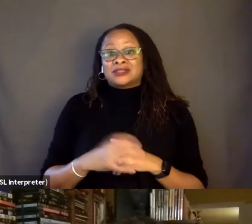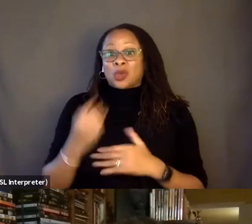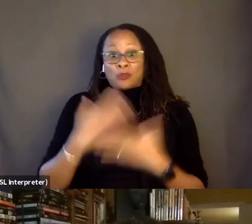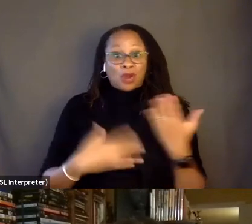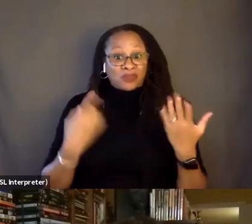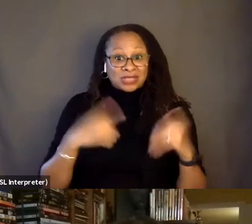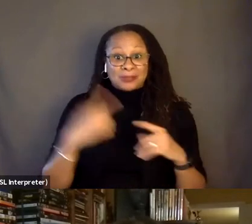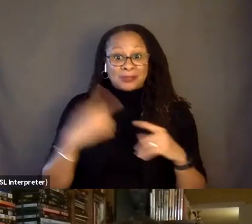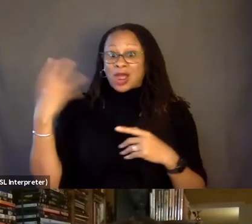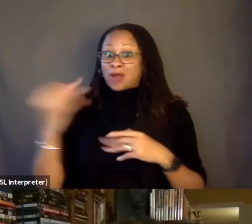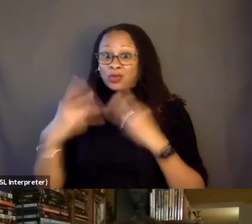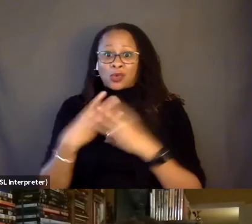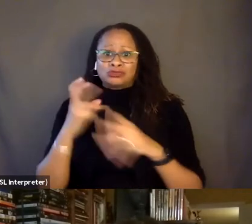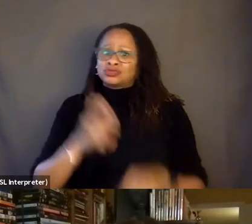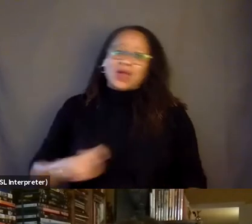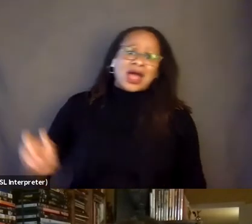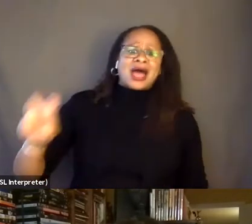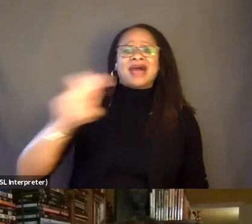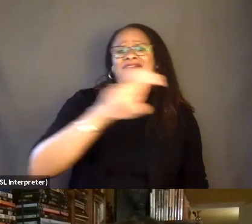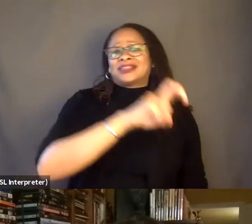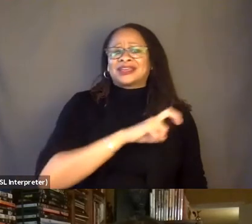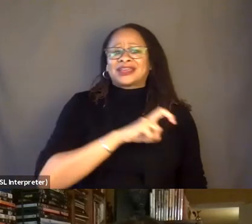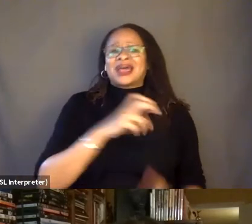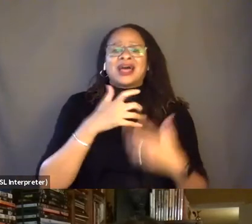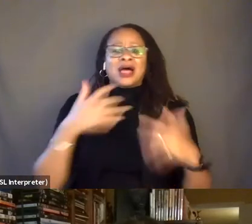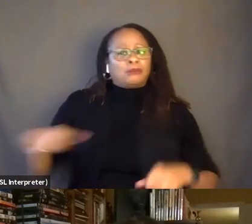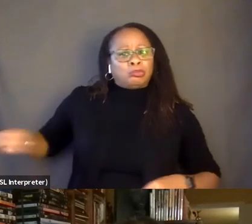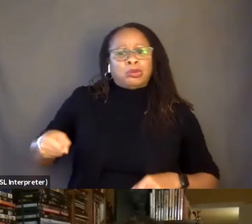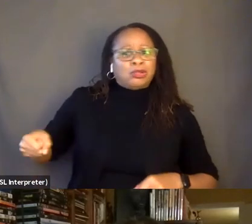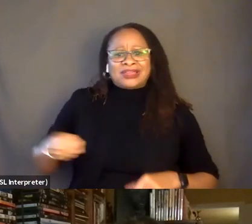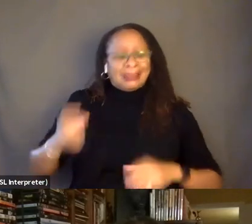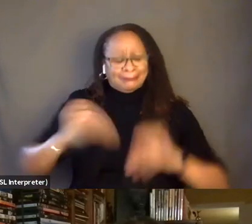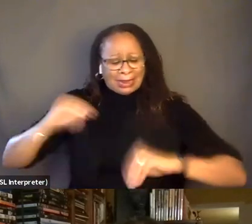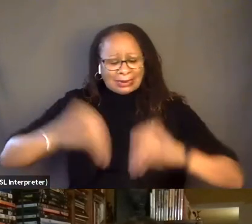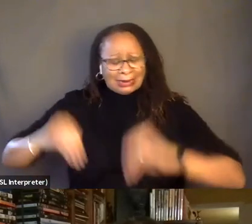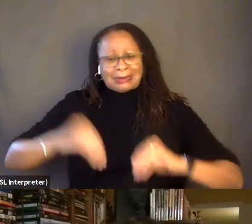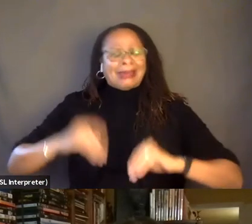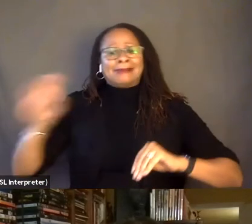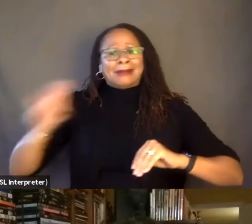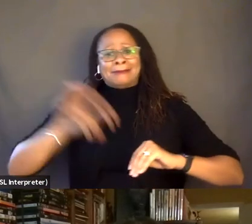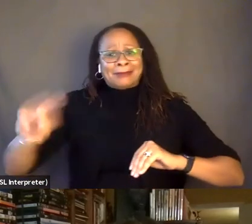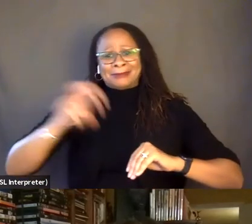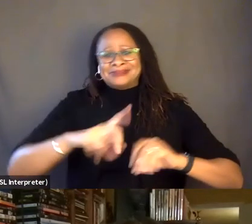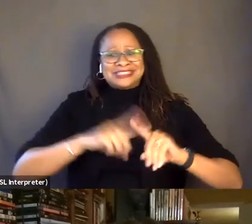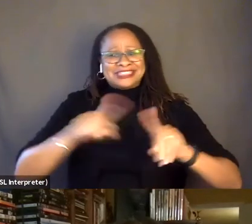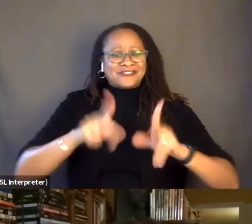You were traveling a lot, pulling your thing and packing and going to different places to win awards